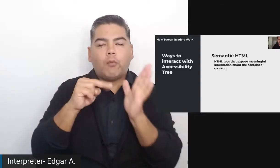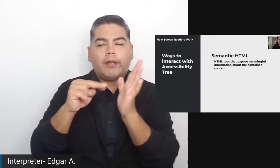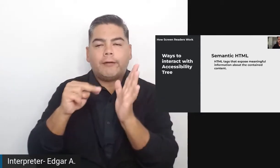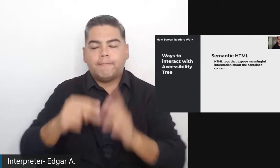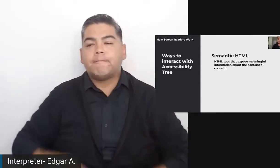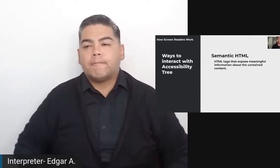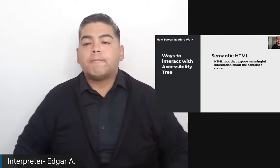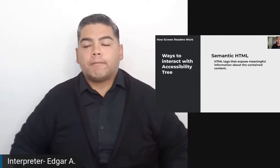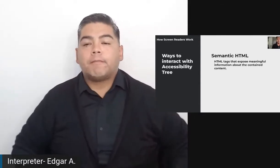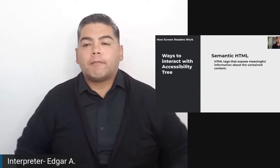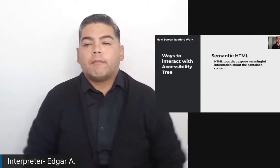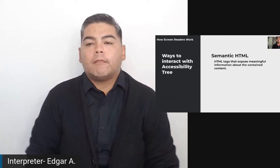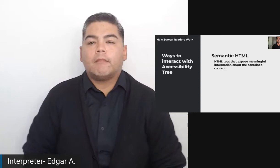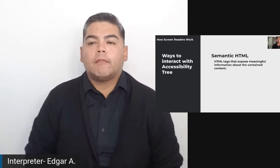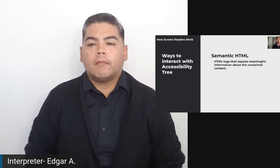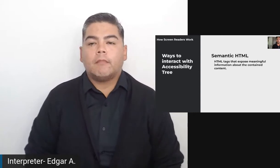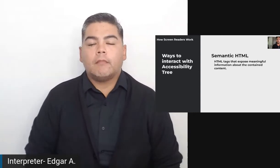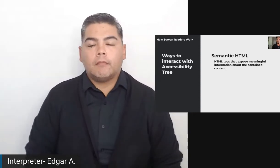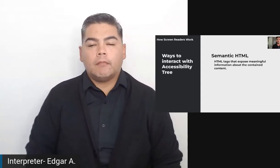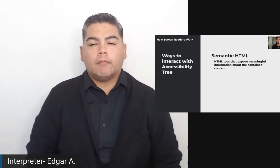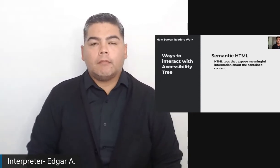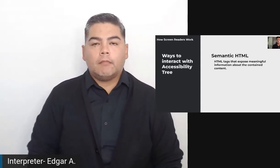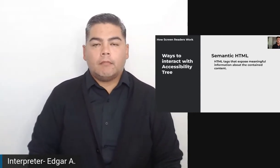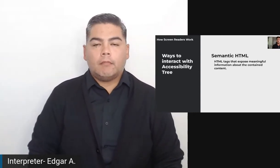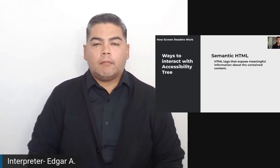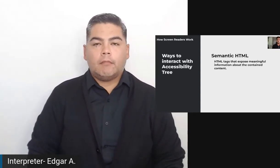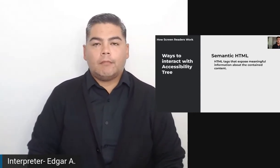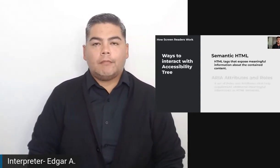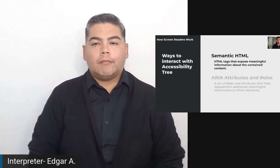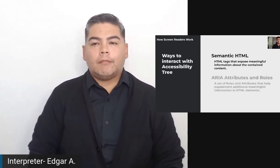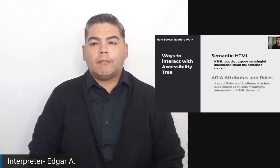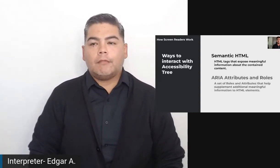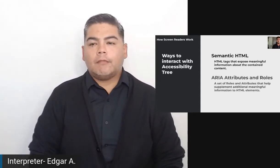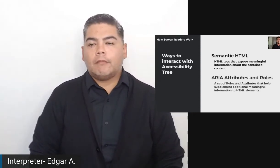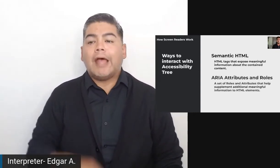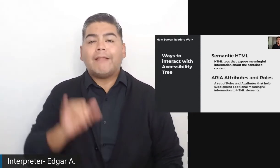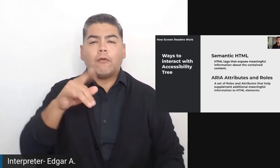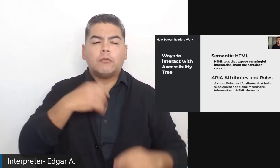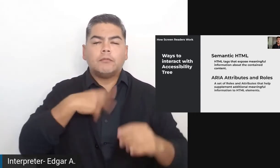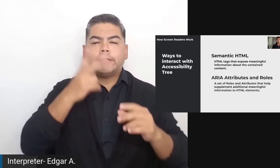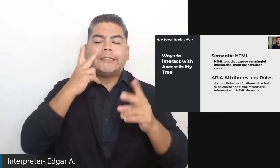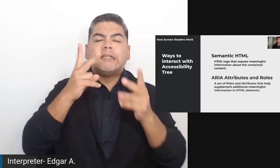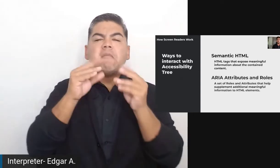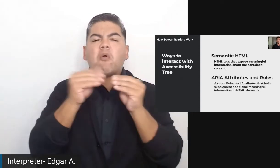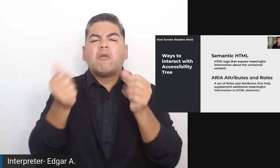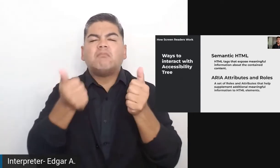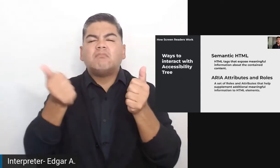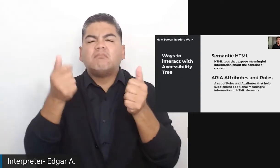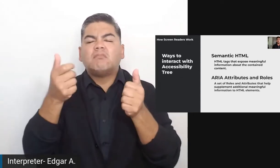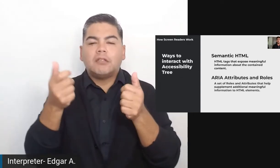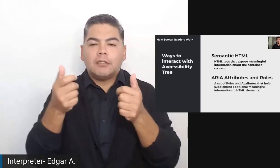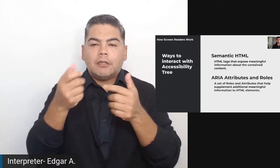We will be taking a look into that more. Let's take a look into the other way which is ARIA Attributes and Roles.